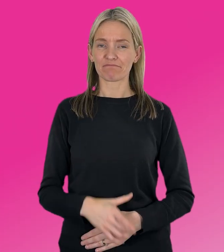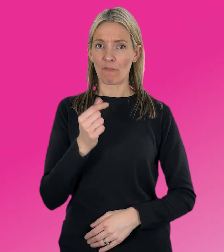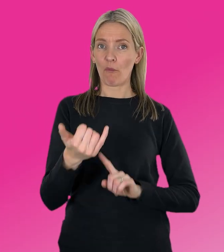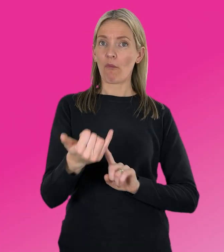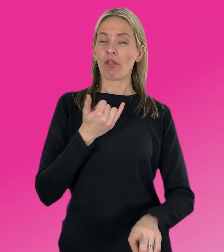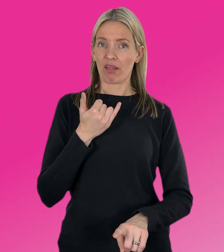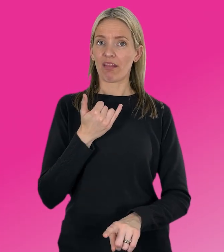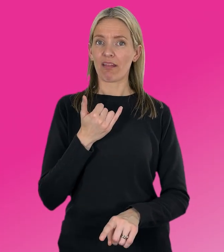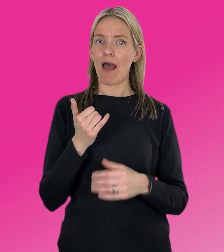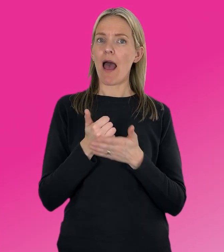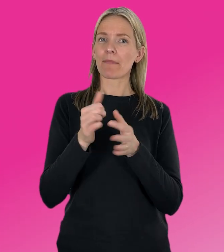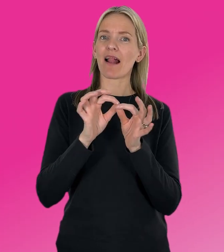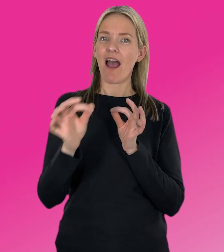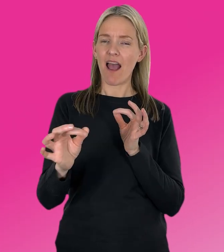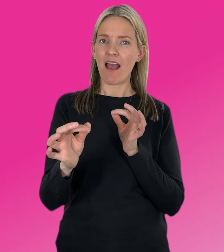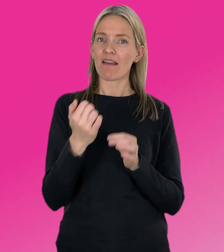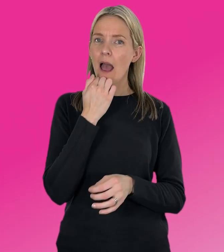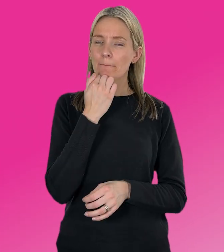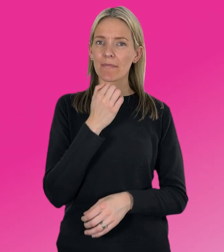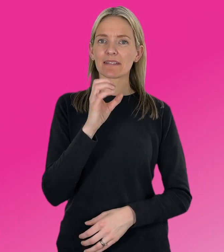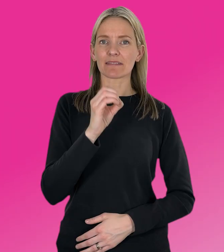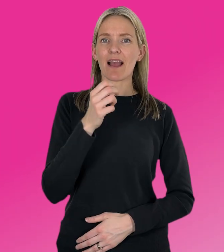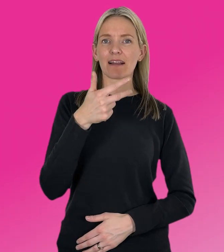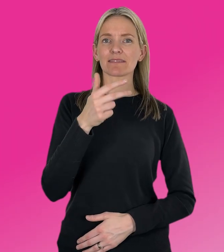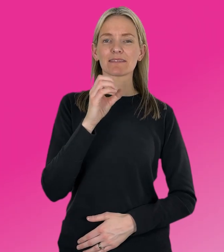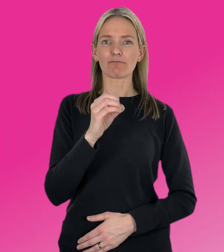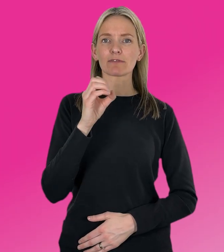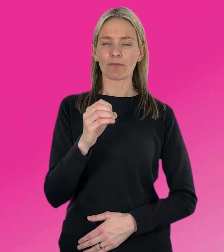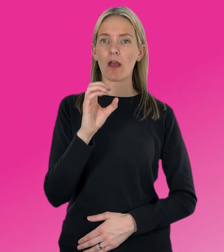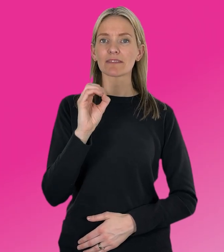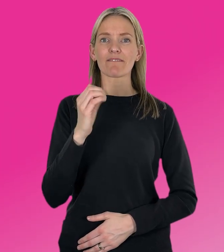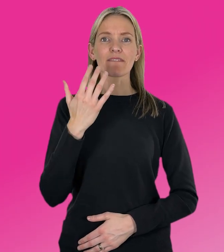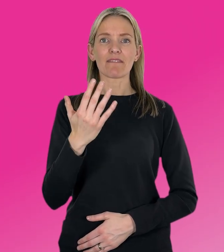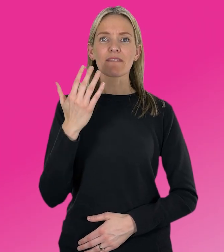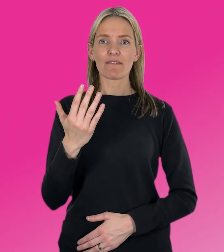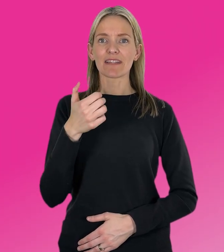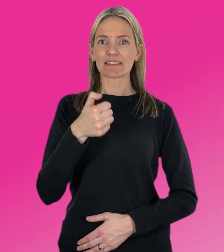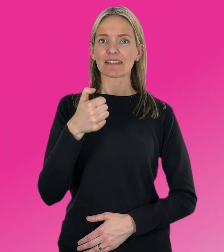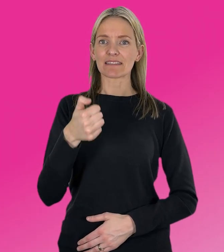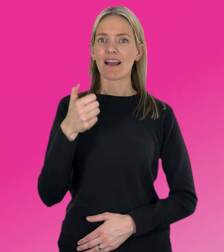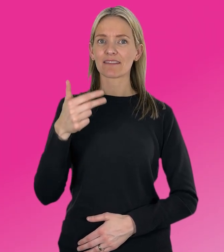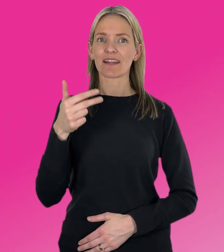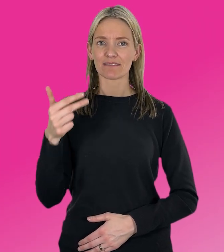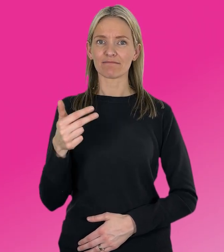You can call the helpline on telephone number 0800 055 6688